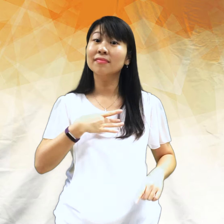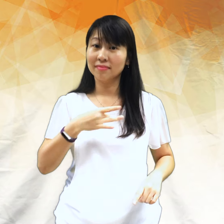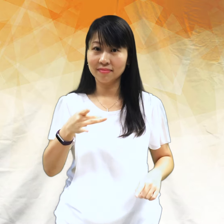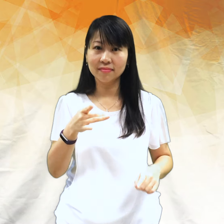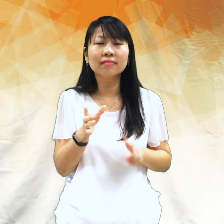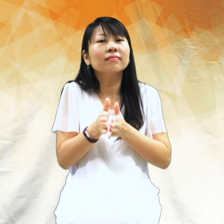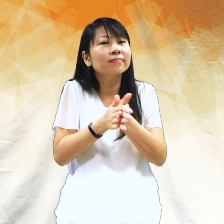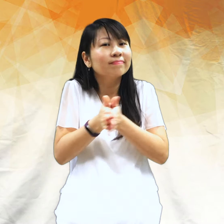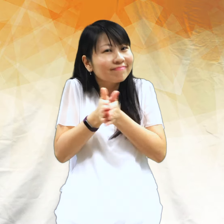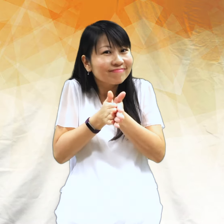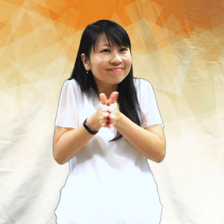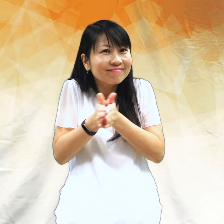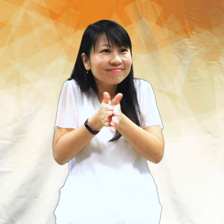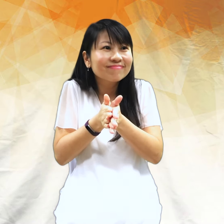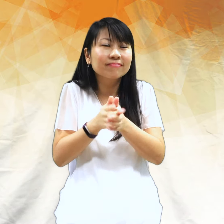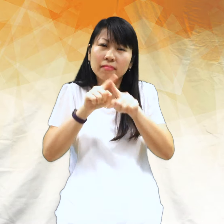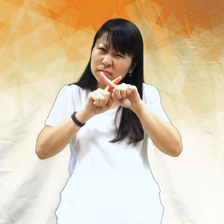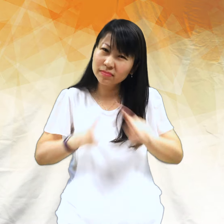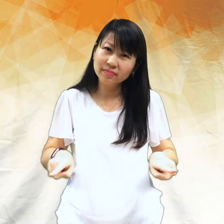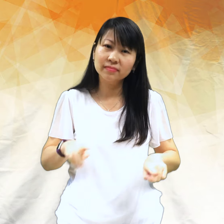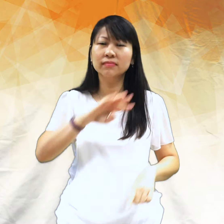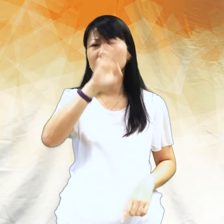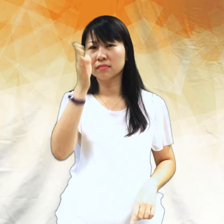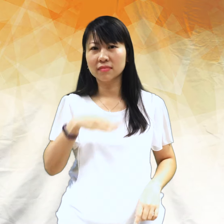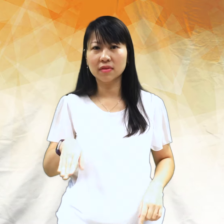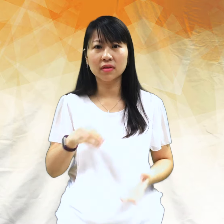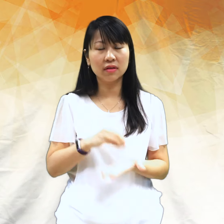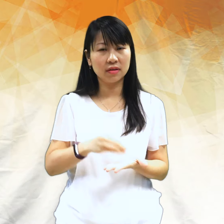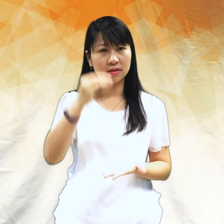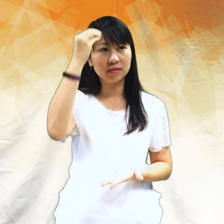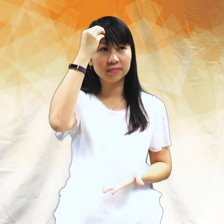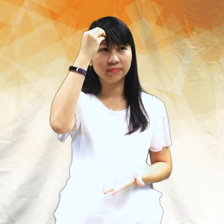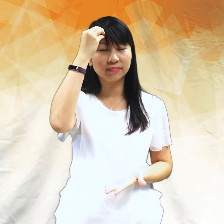I liked it and found it interesting but never learnt it.